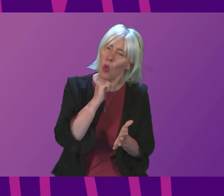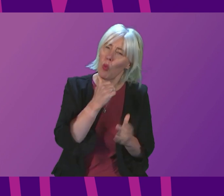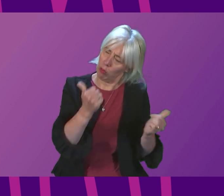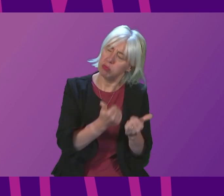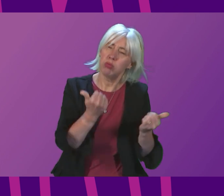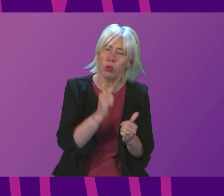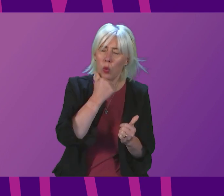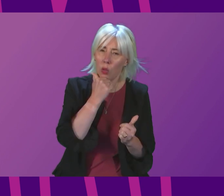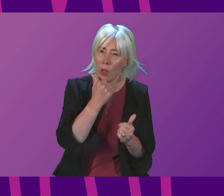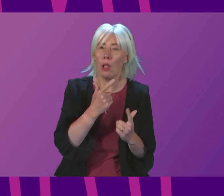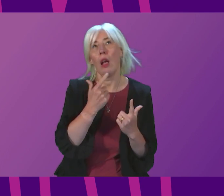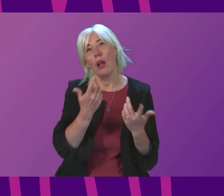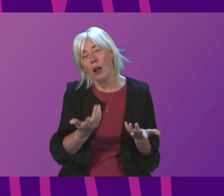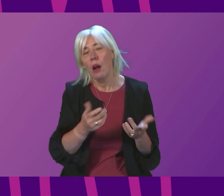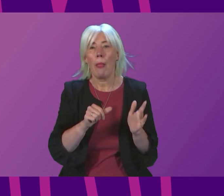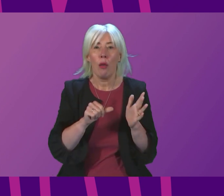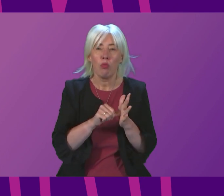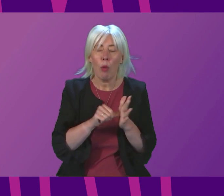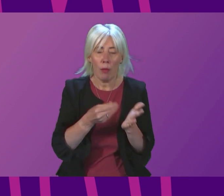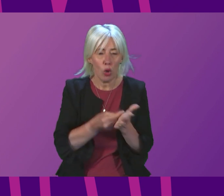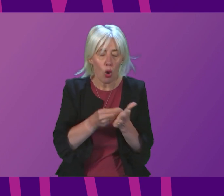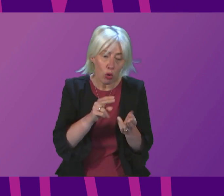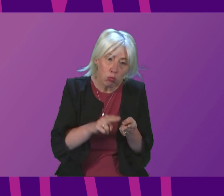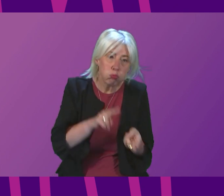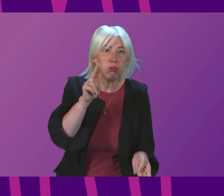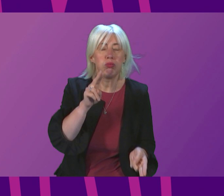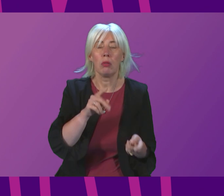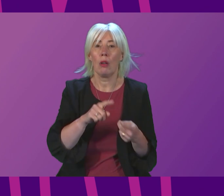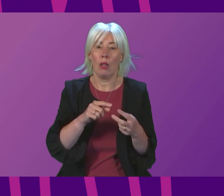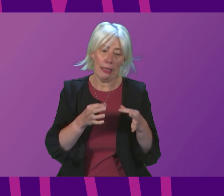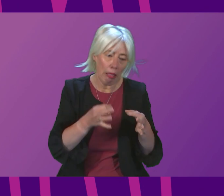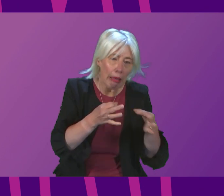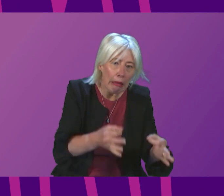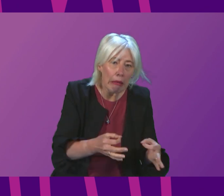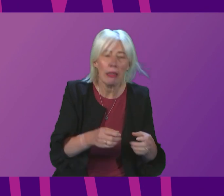The problems that have led to cost overruns, delays and—worst of all—a negative impact